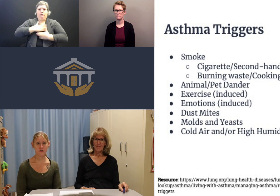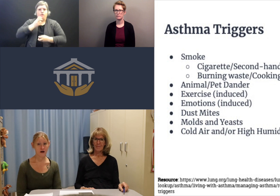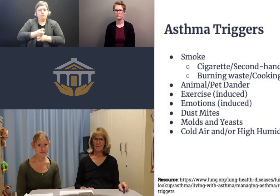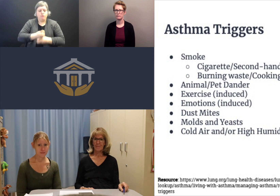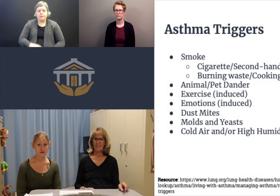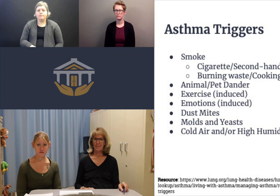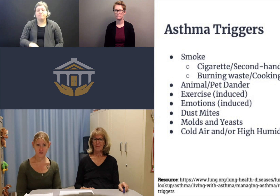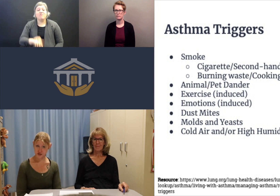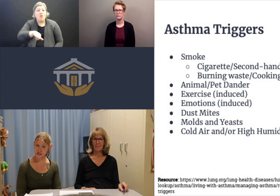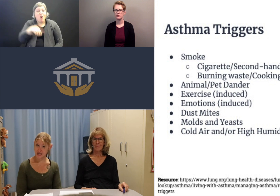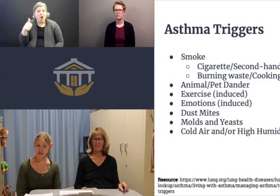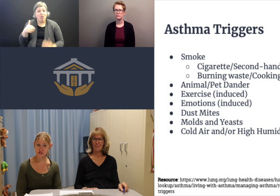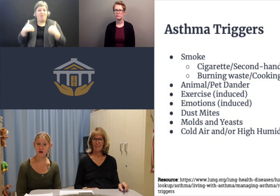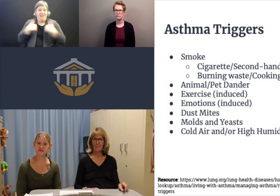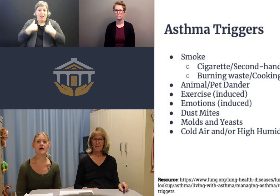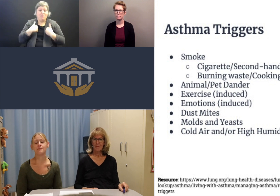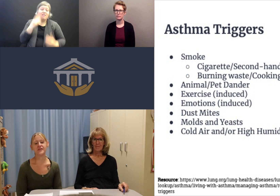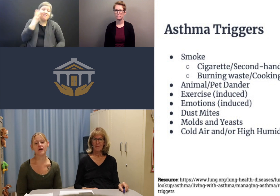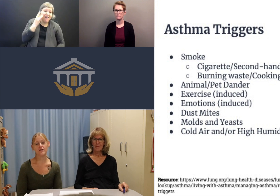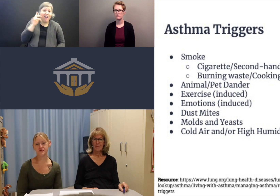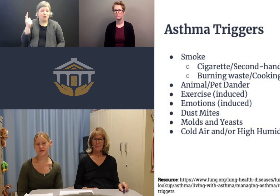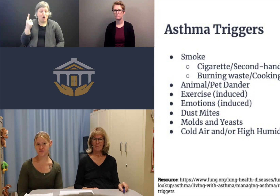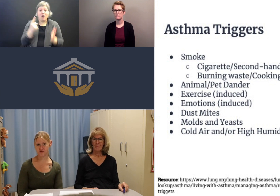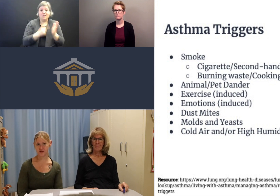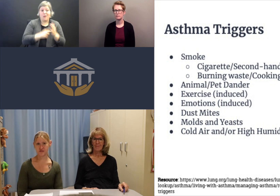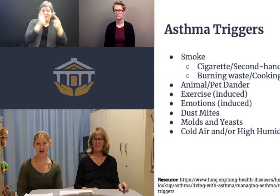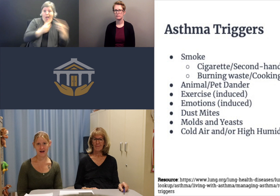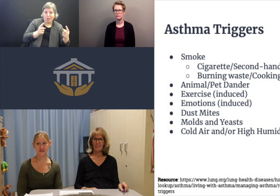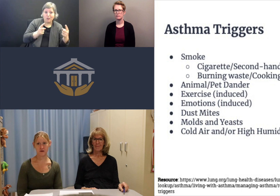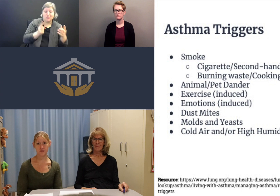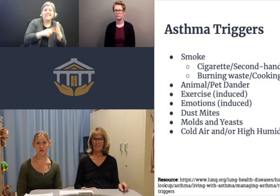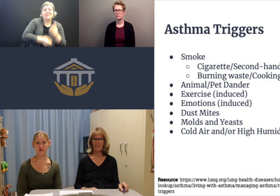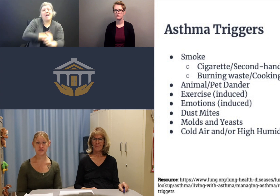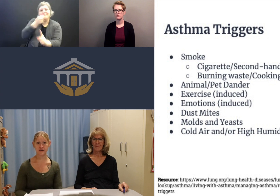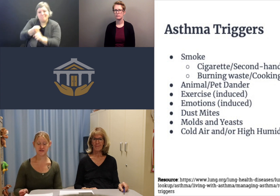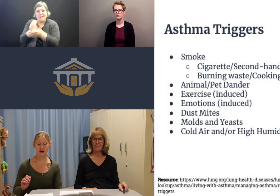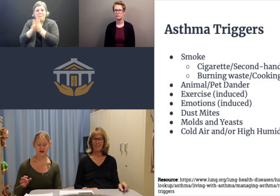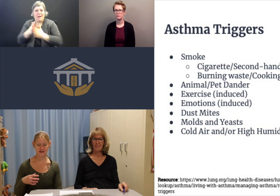lot of people are allergic to cats and dogs but that also induces the asthma because it's an